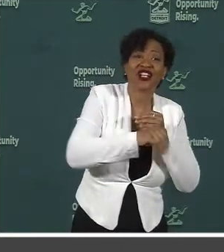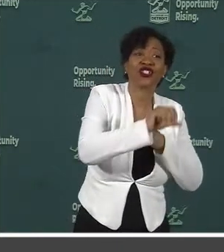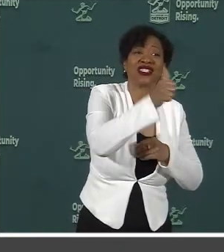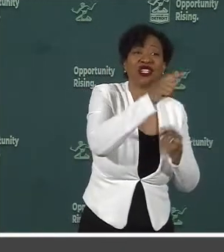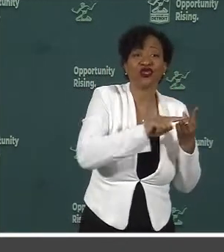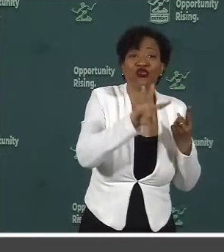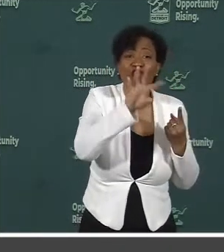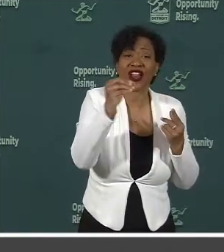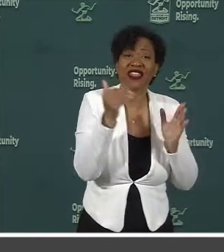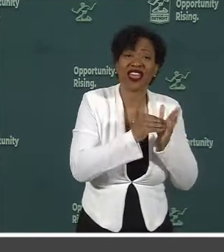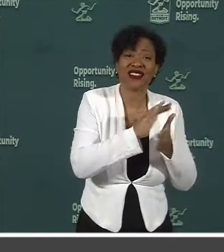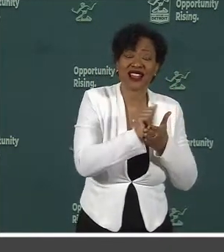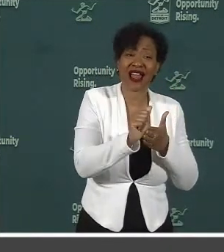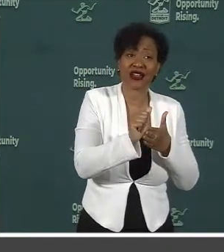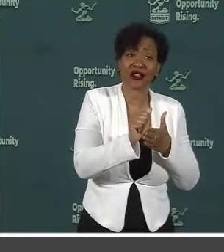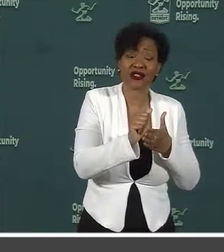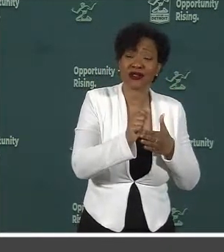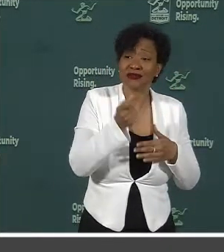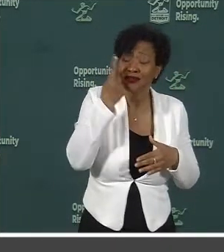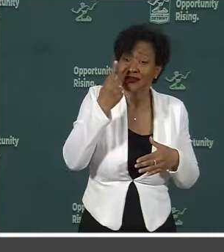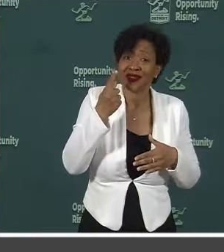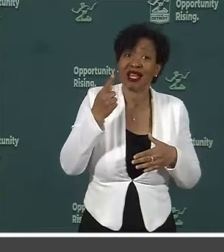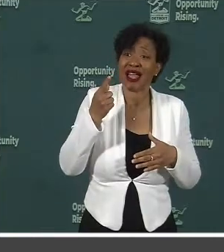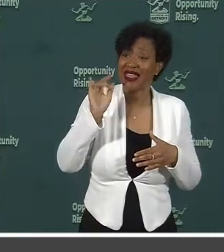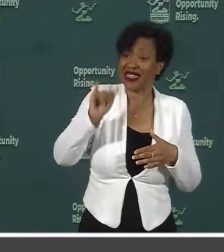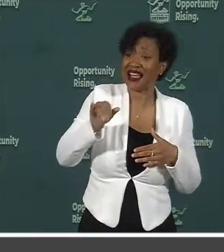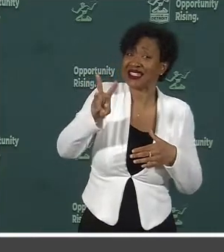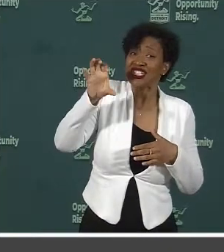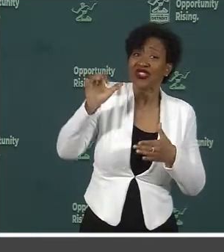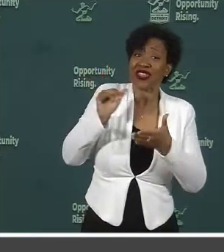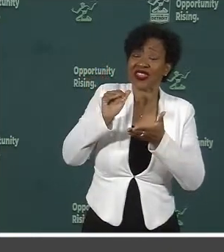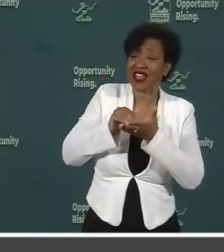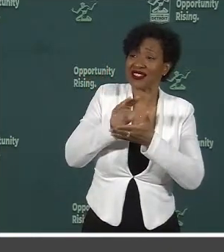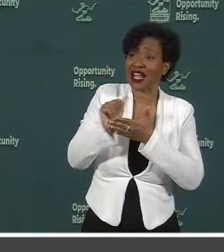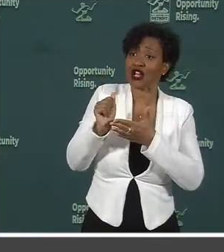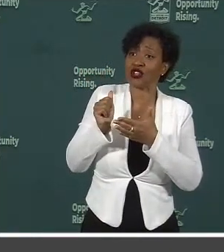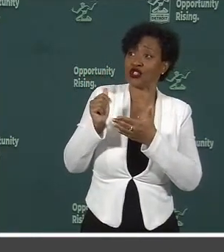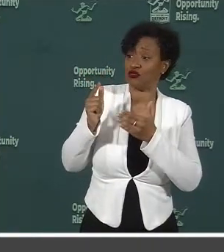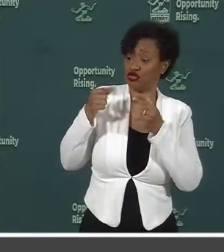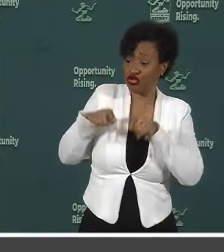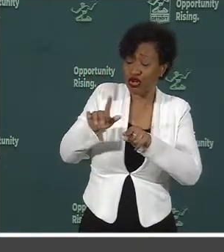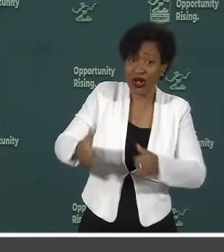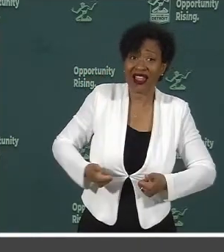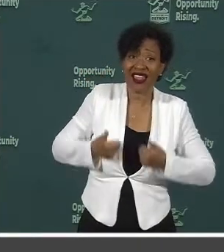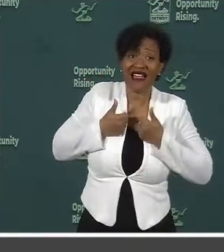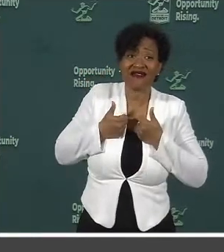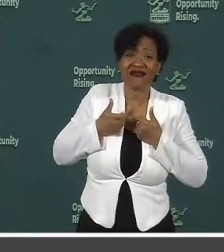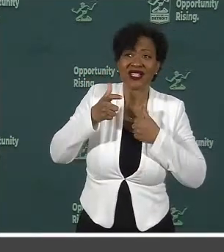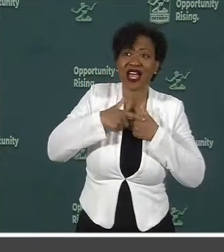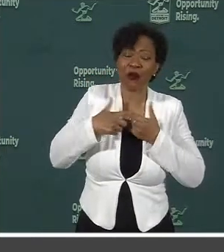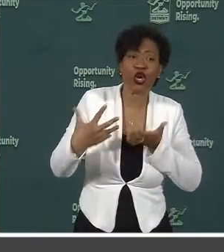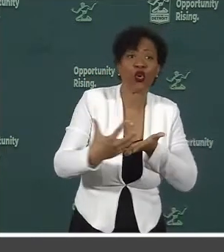THOUSAND DOLLARS OVER YOUR LIFETIME AND SO PEOPLE IN WEALTHIER FAMILIES THEIR PARENTS PAY THEIR COLLEGE